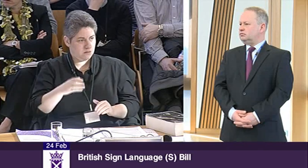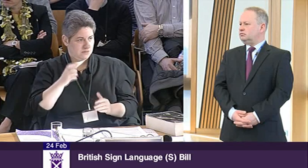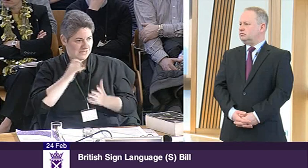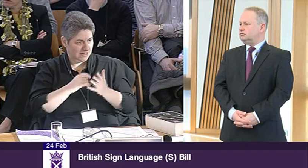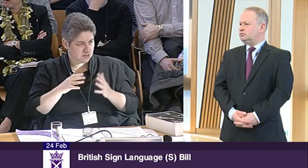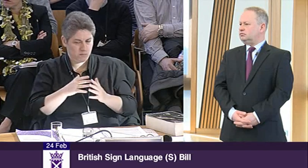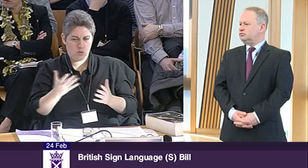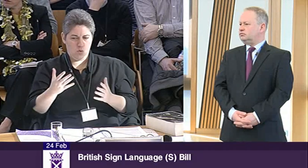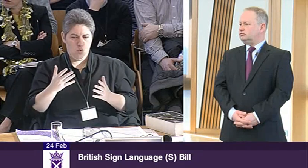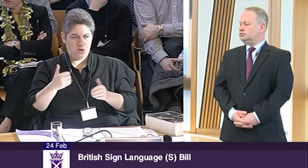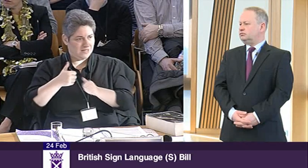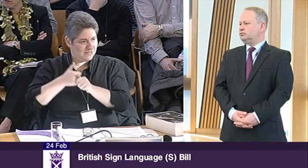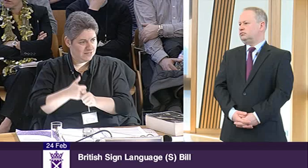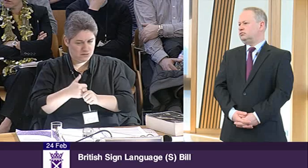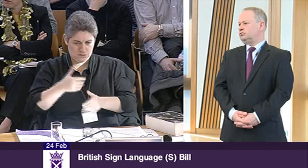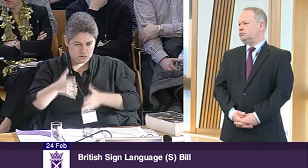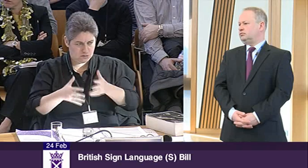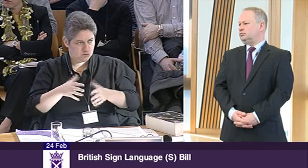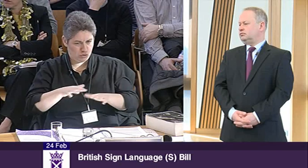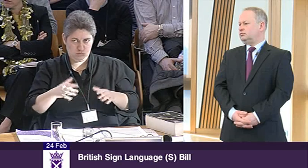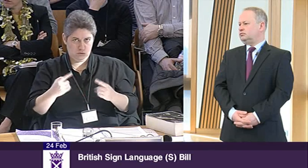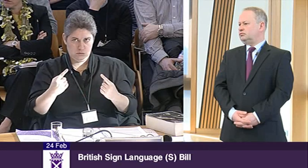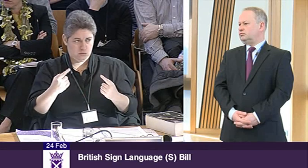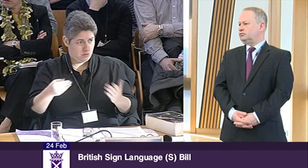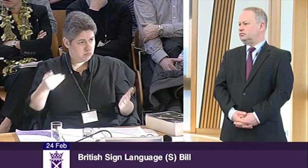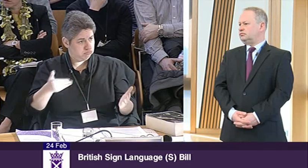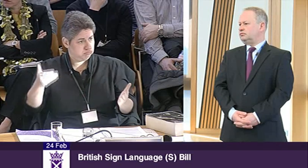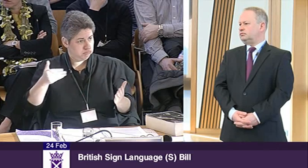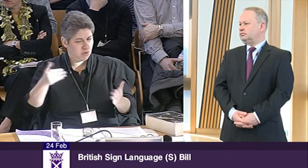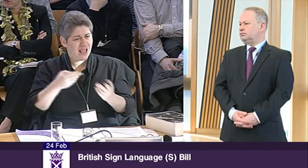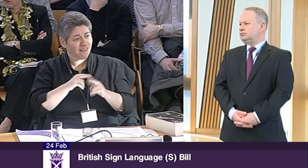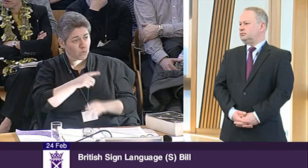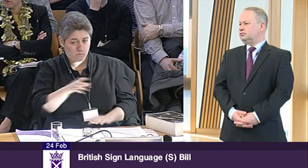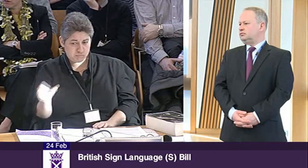of the deaf who cannot sign very well, as I said earlier. Communication support workers